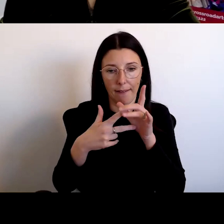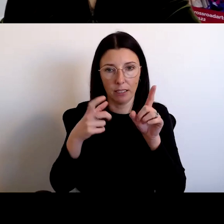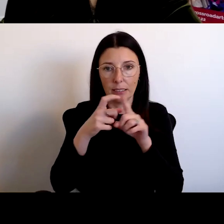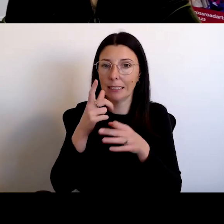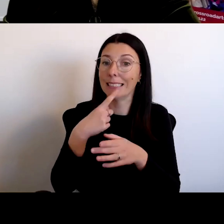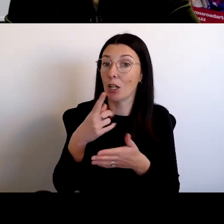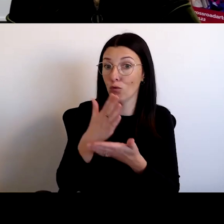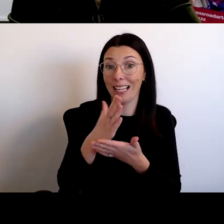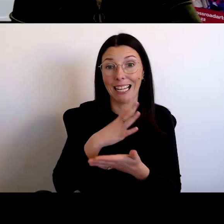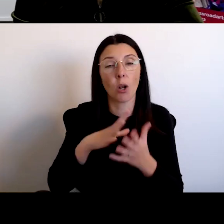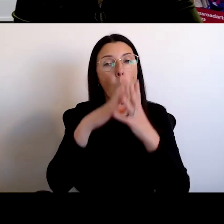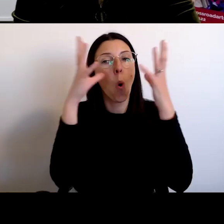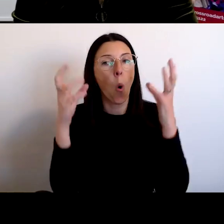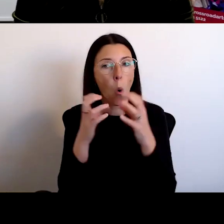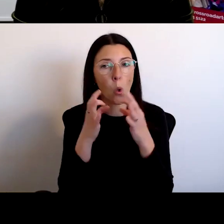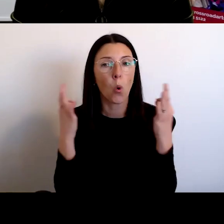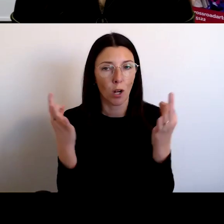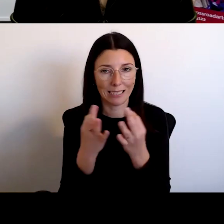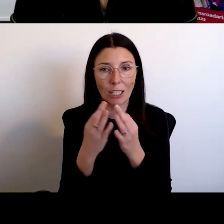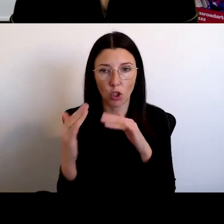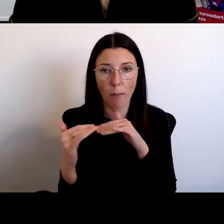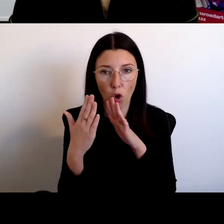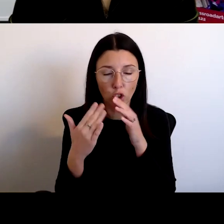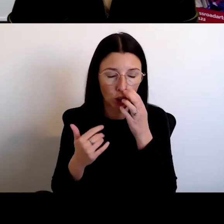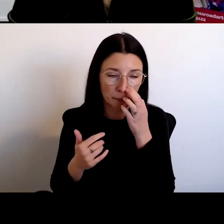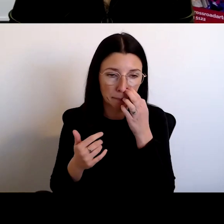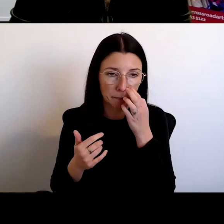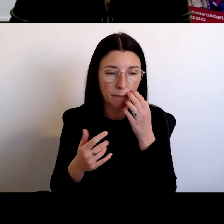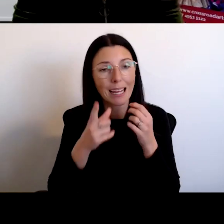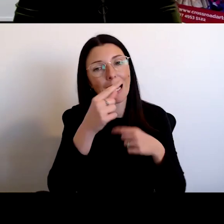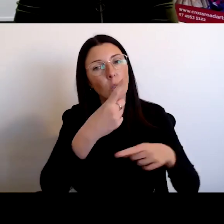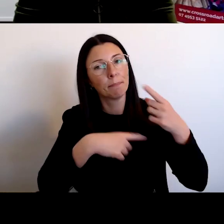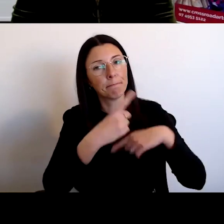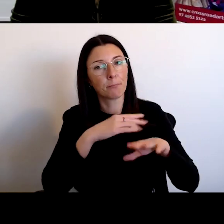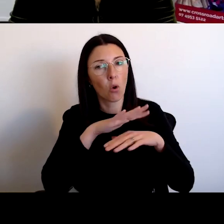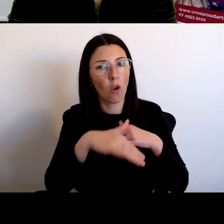But specifically for Crossroad Arts, can you give us an indication about the board involvement and